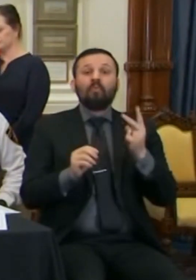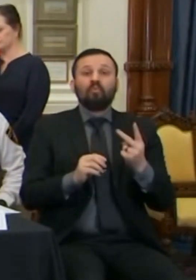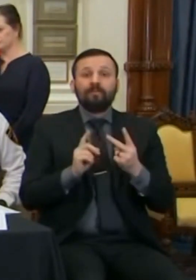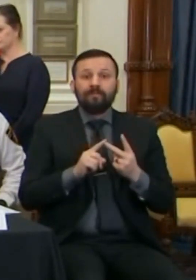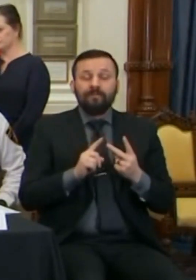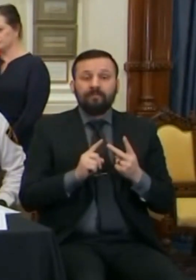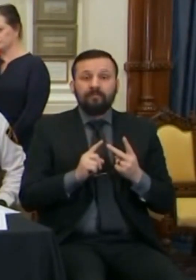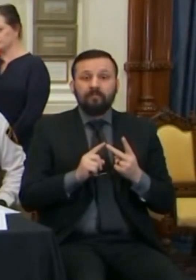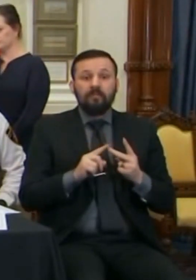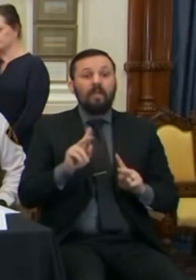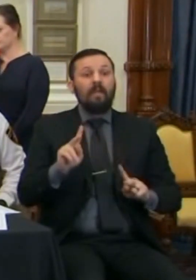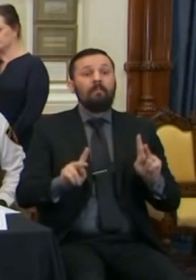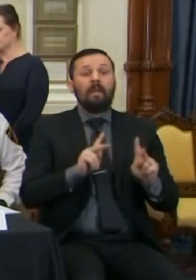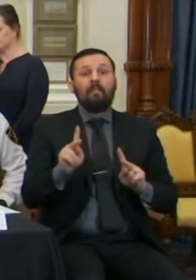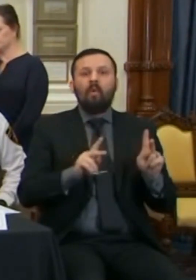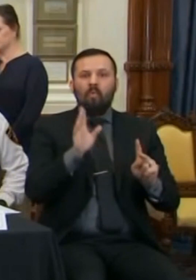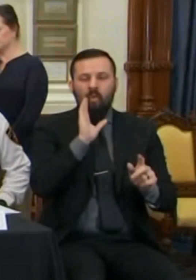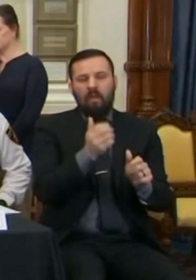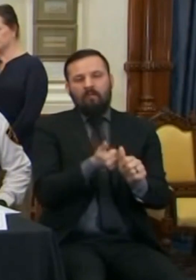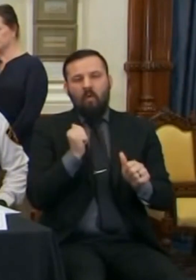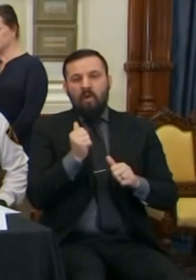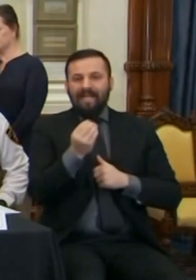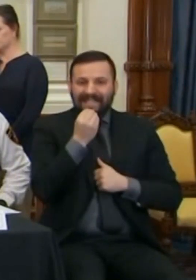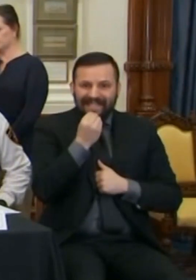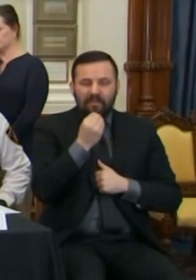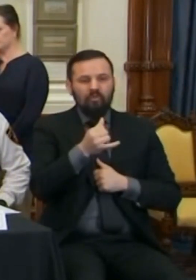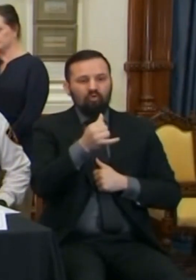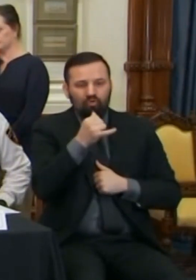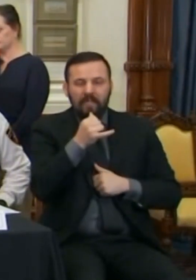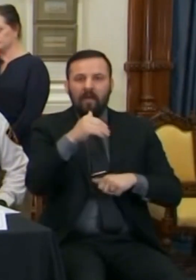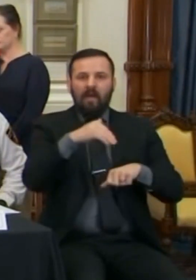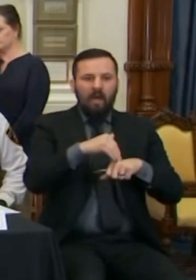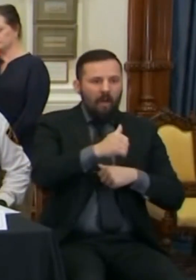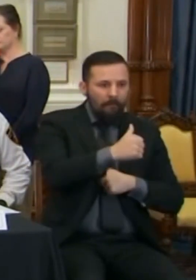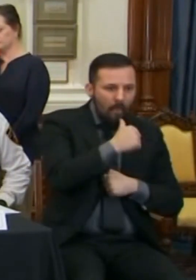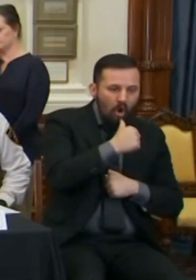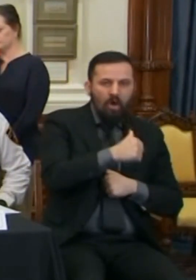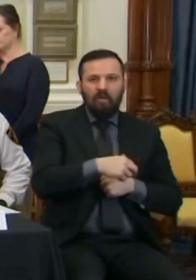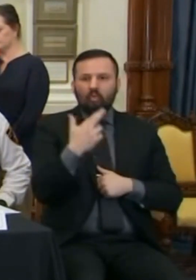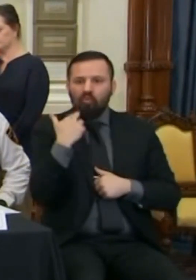people shall avoid eating or drinking at bars restaurants and food courts or